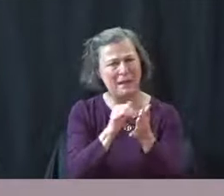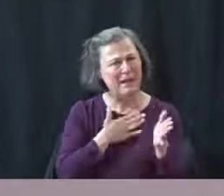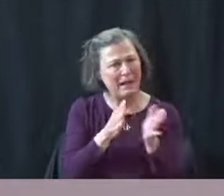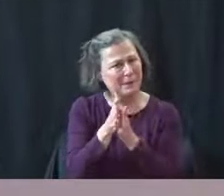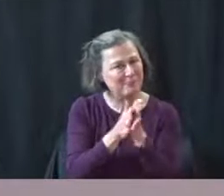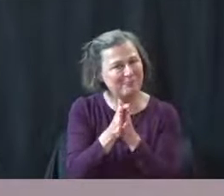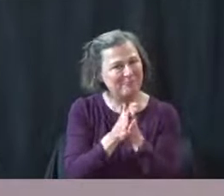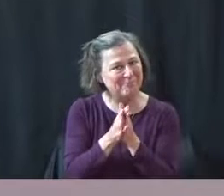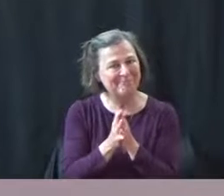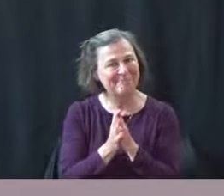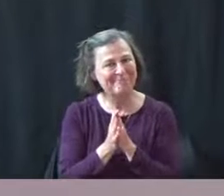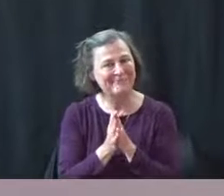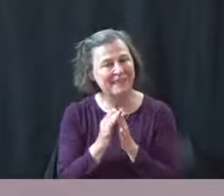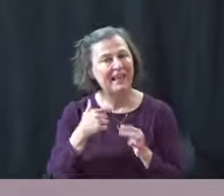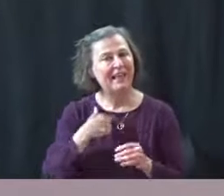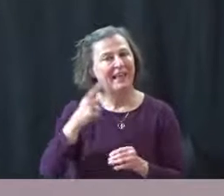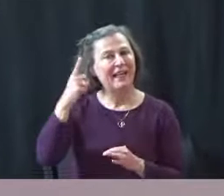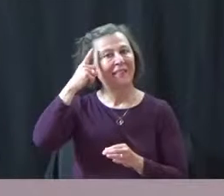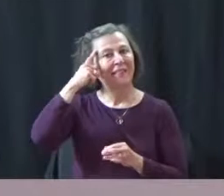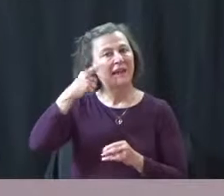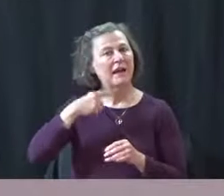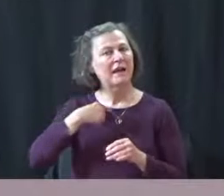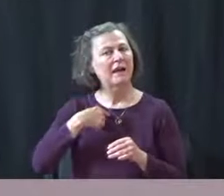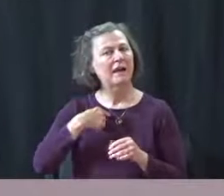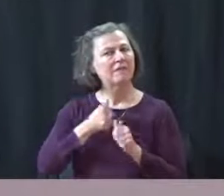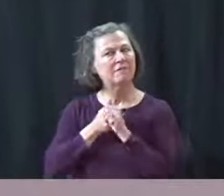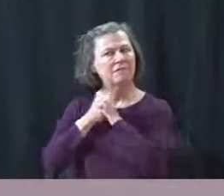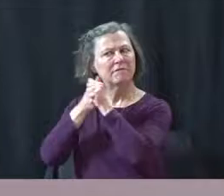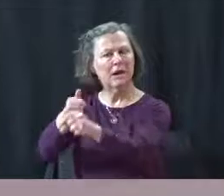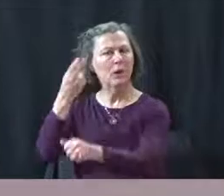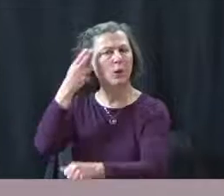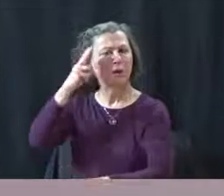I think I take after my Uncle Parley.